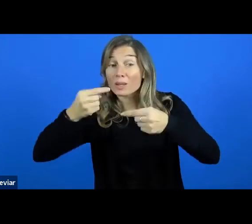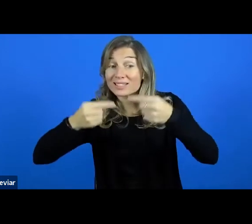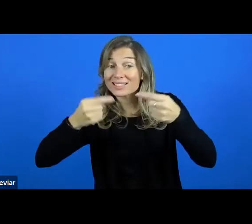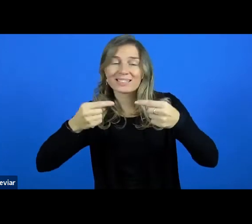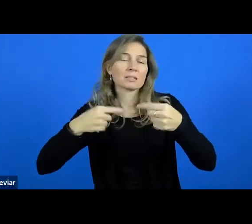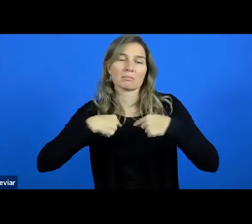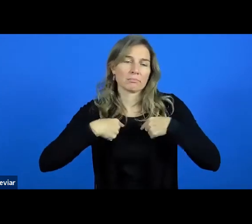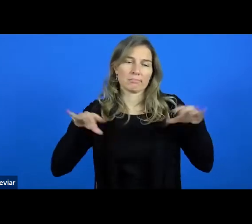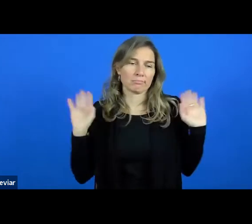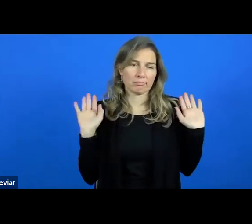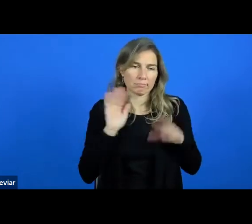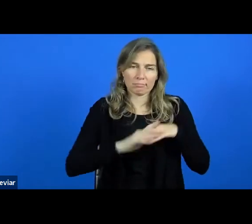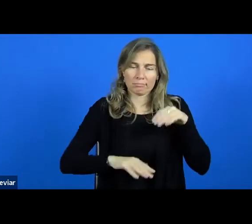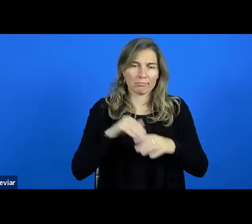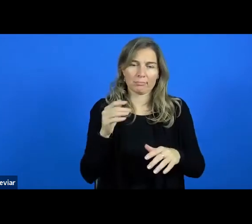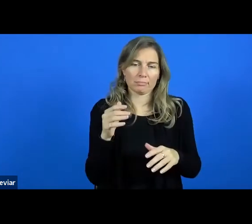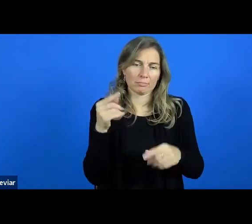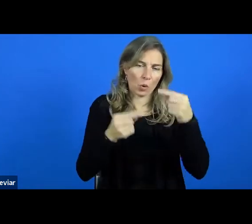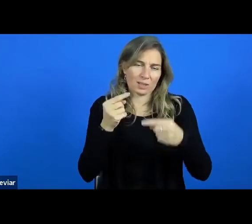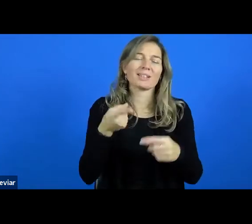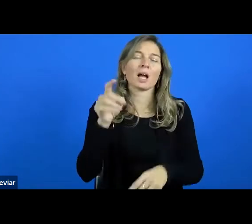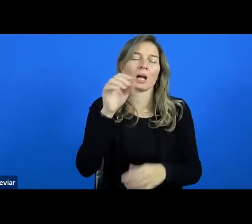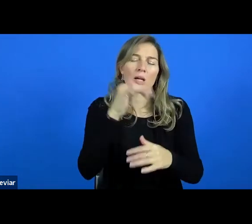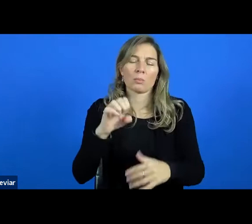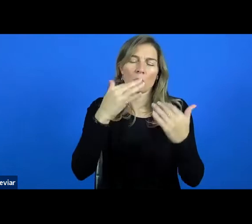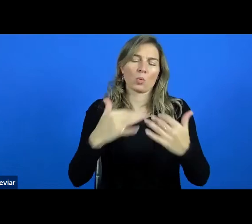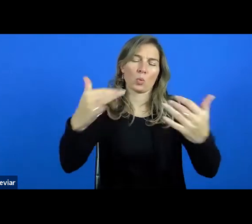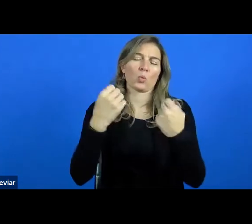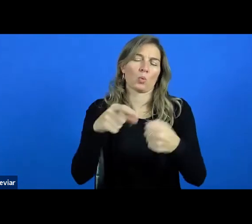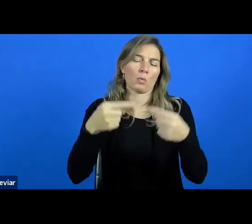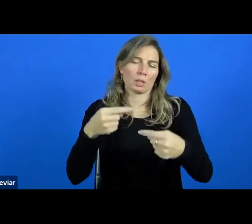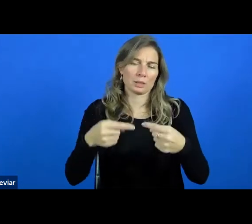Now, European Investment Banks is one of our targets for years already.